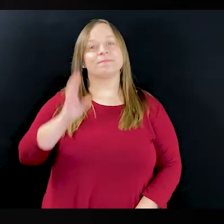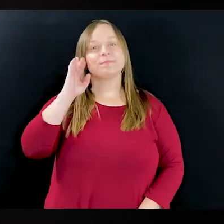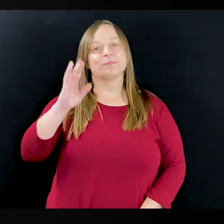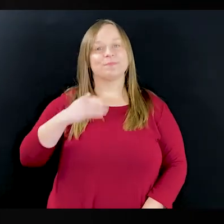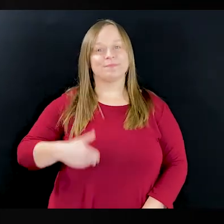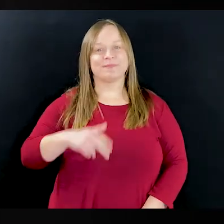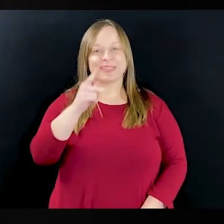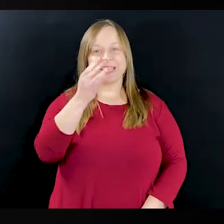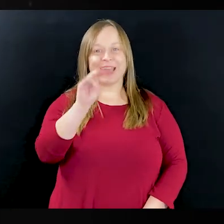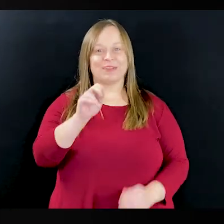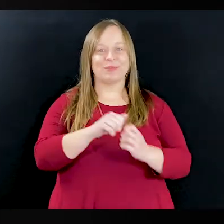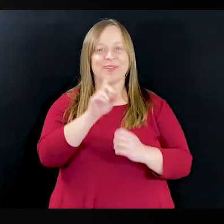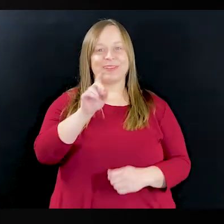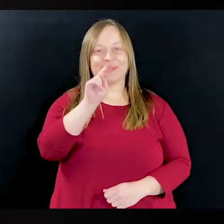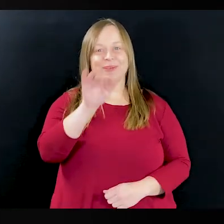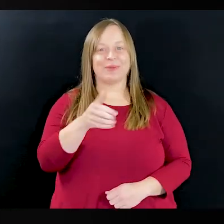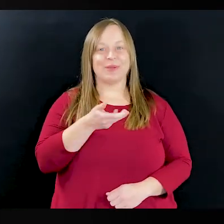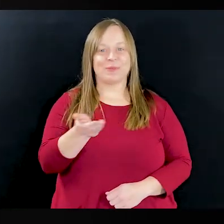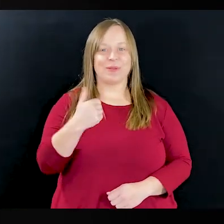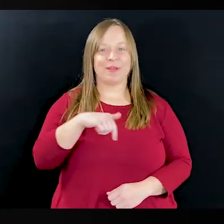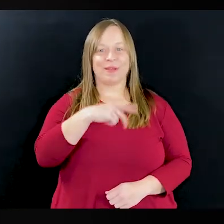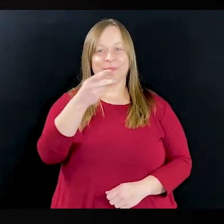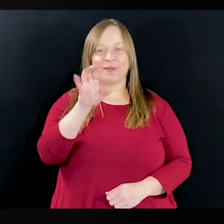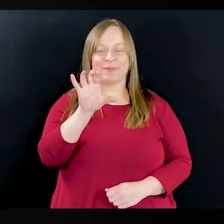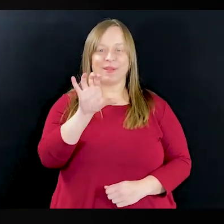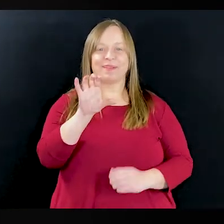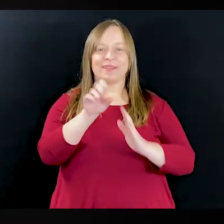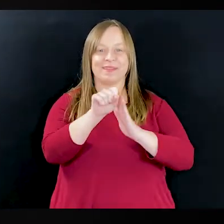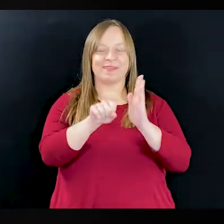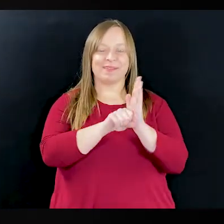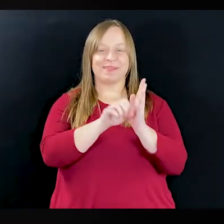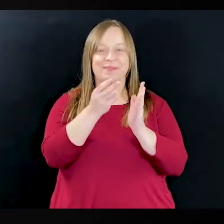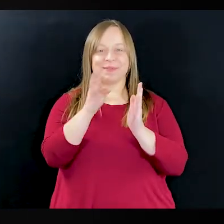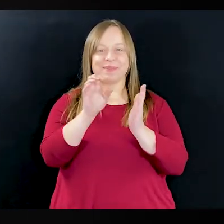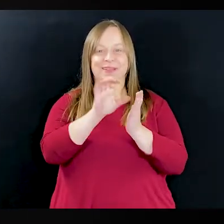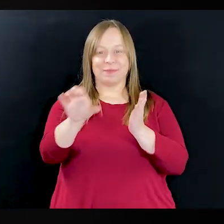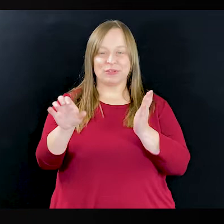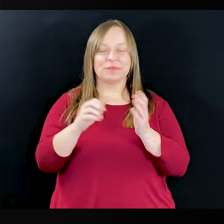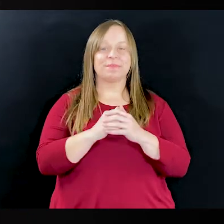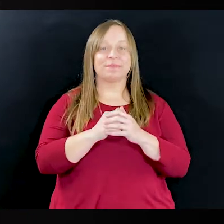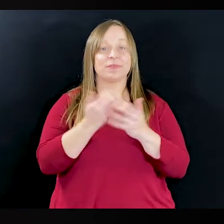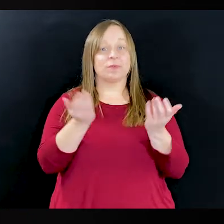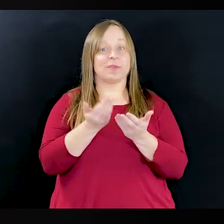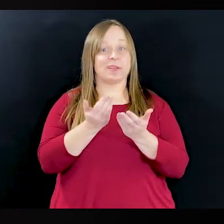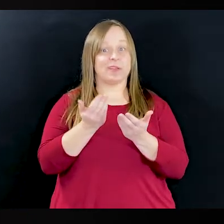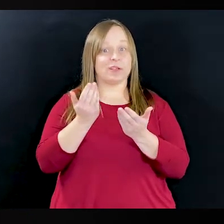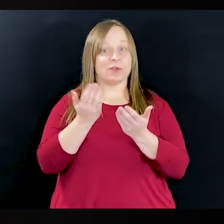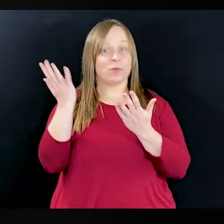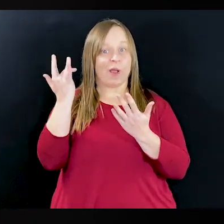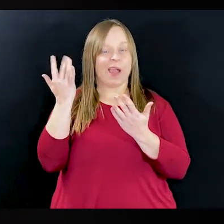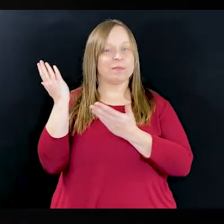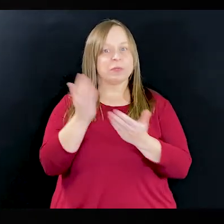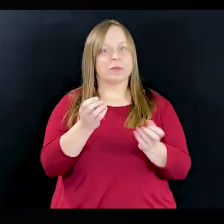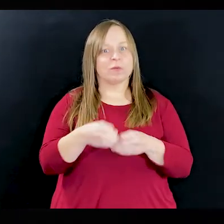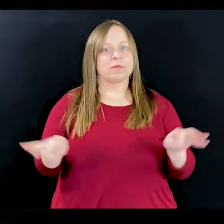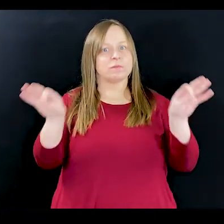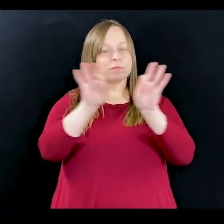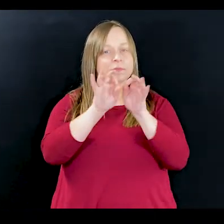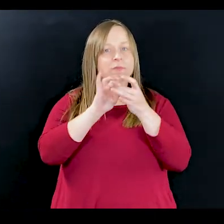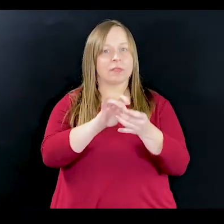K: This is Katrin with Disability Rights New York welcome to our podcast Empire State of Rights: Closed Captioned. We are here to bring you the most relevant